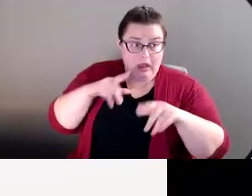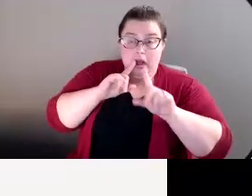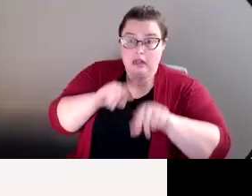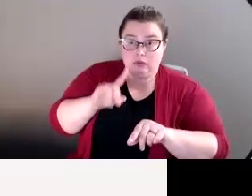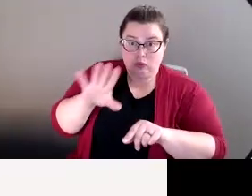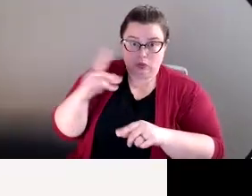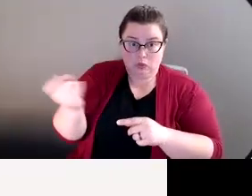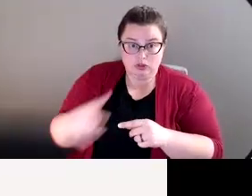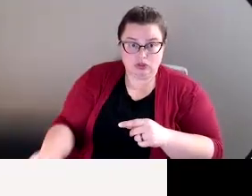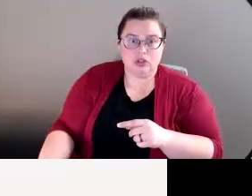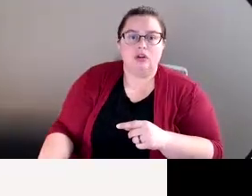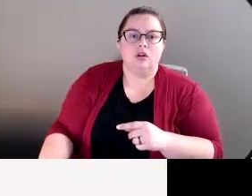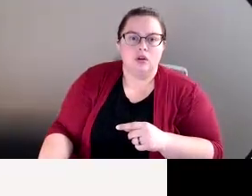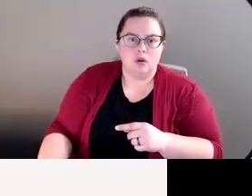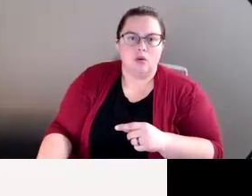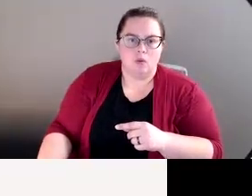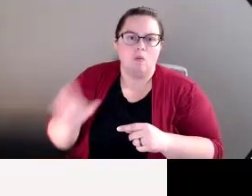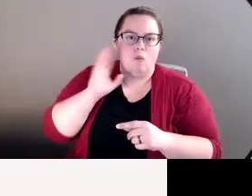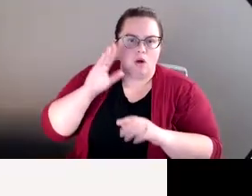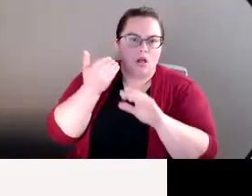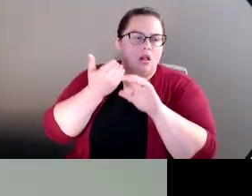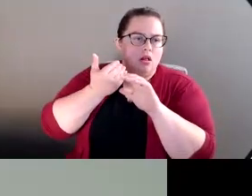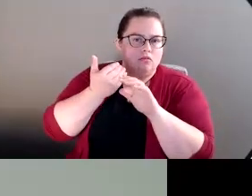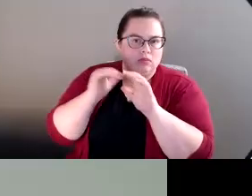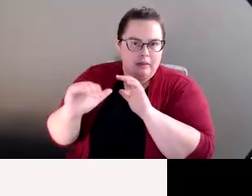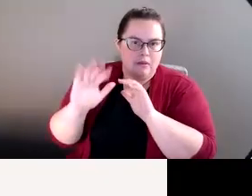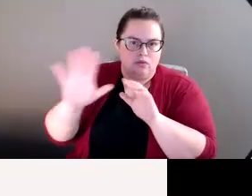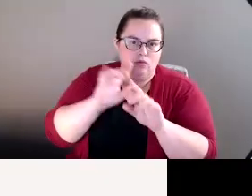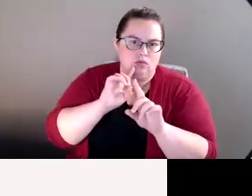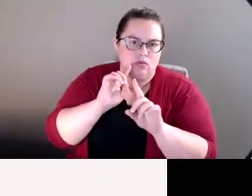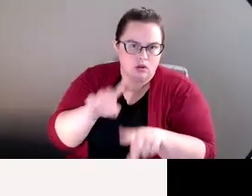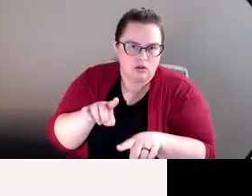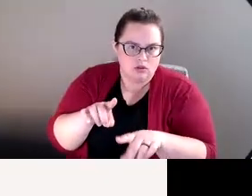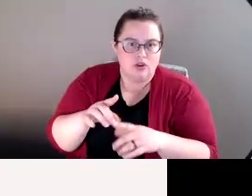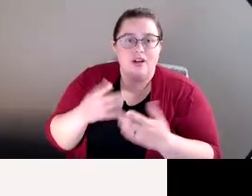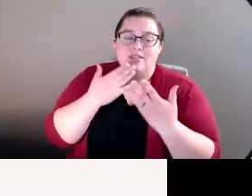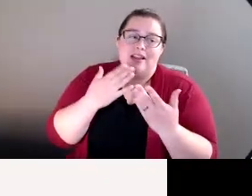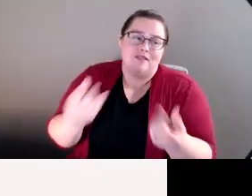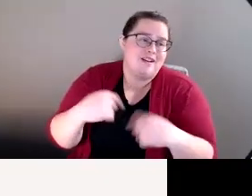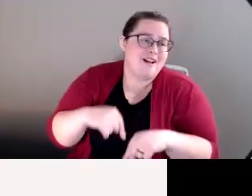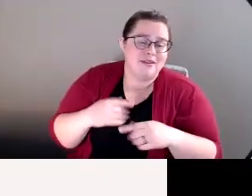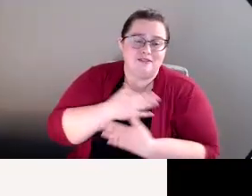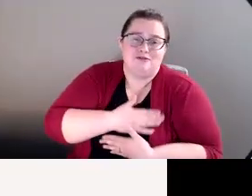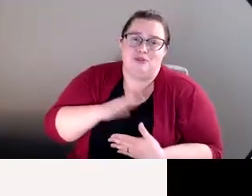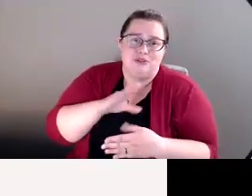Again, thank you so much for attending my session today and have a great semester. I'm here to support you,